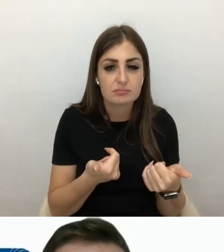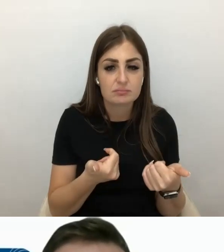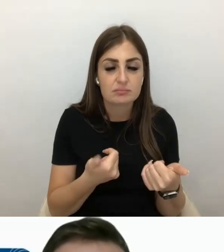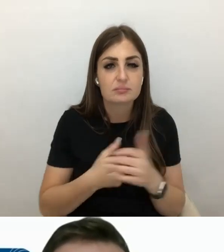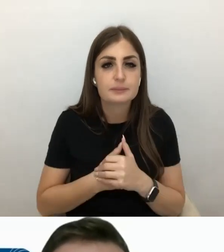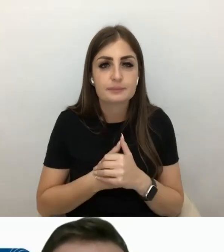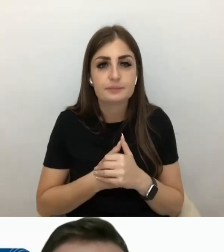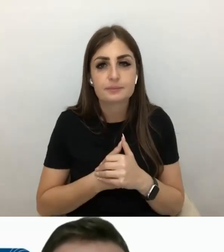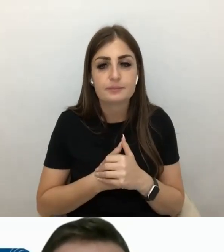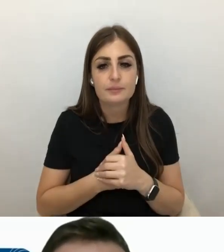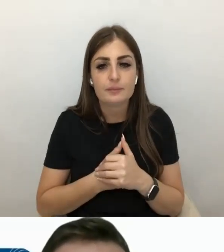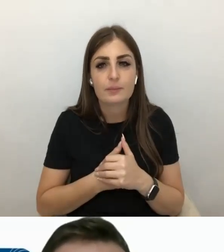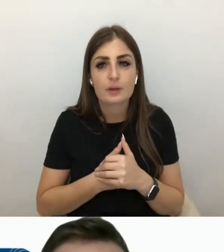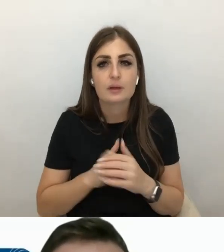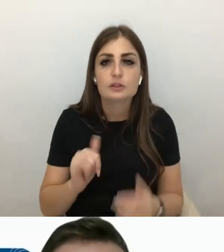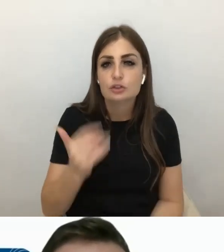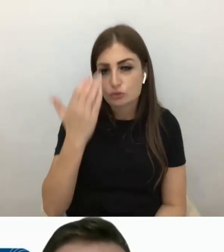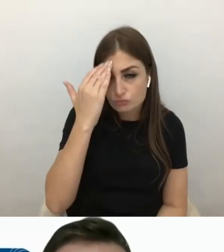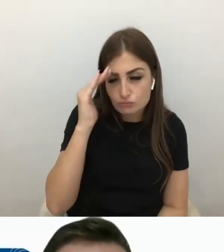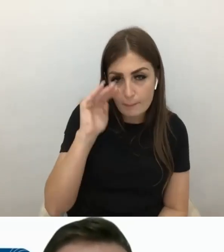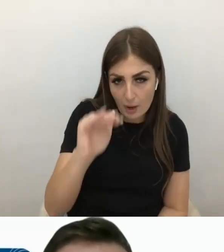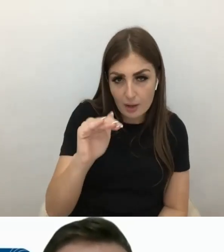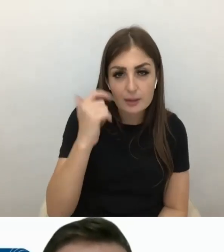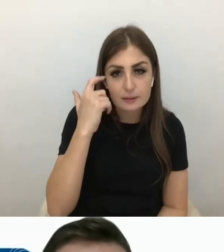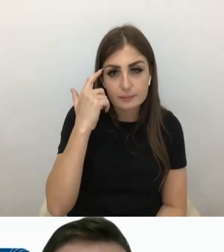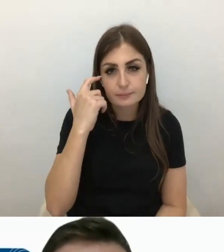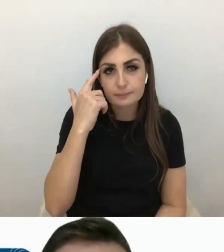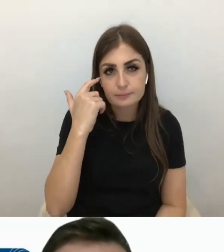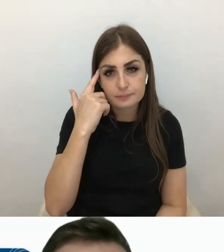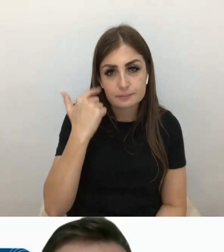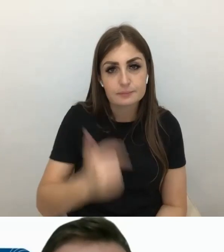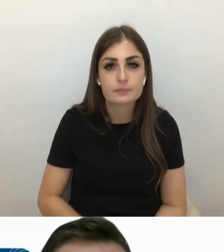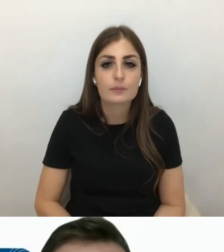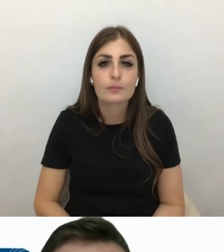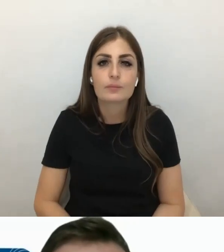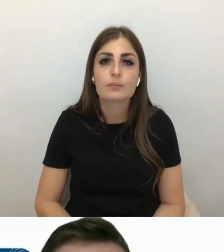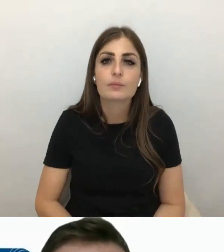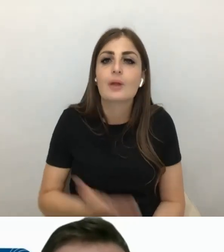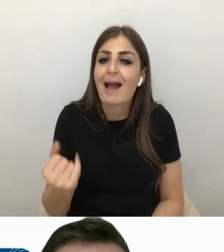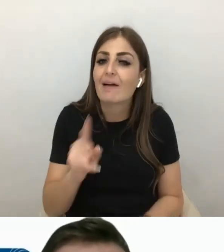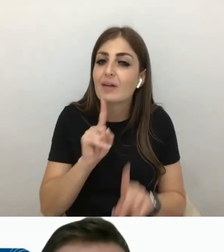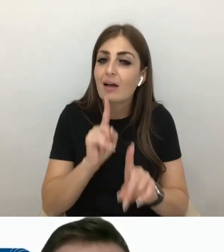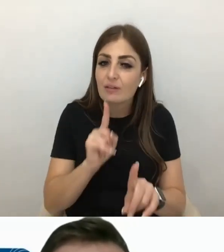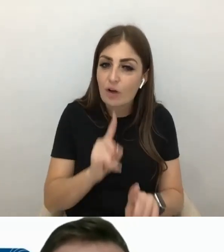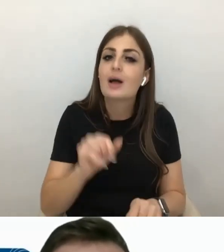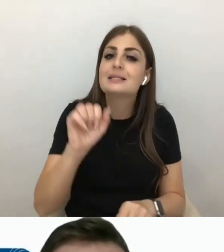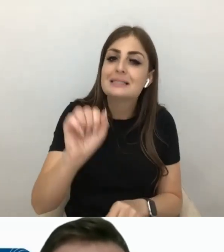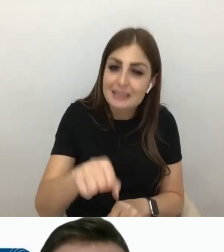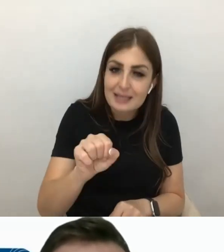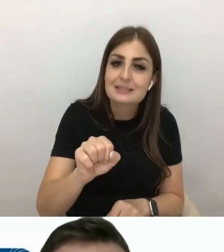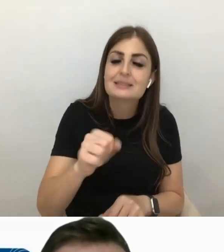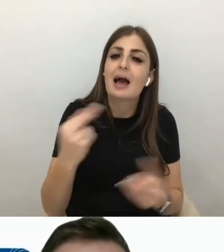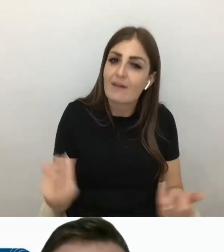I guess I would reiterate that there is advice available and that advice is independent and